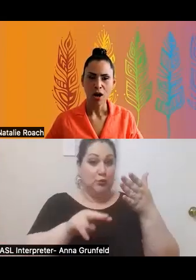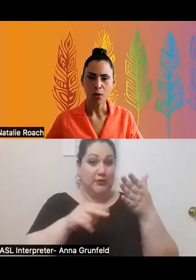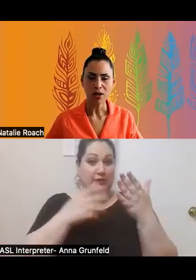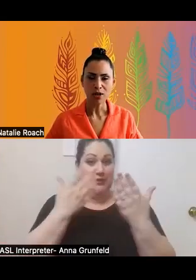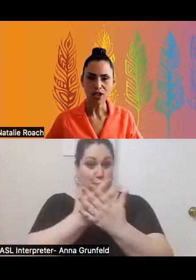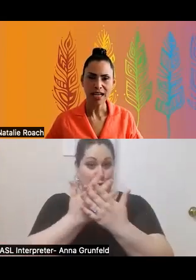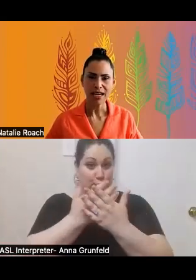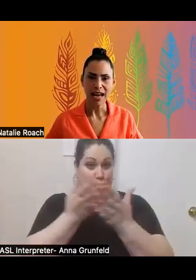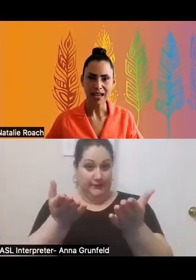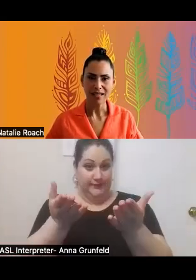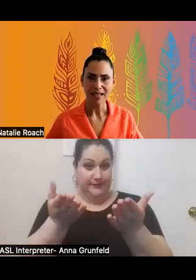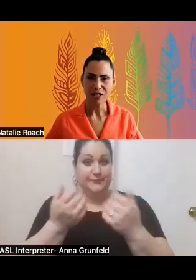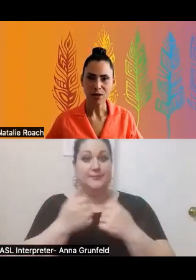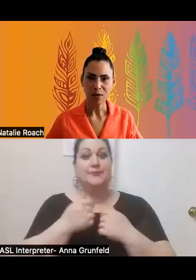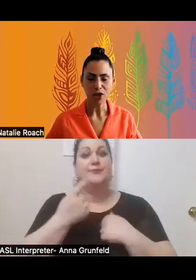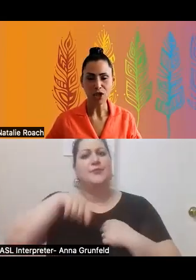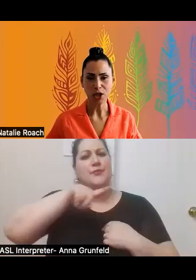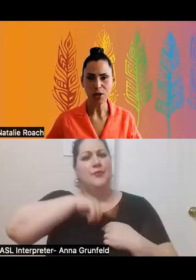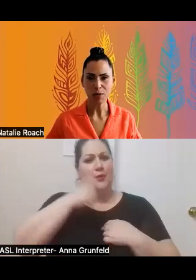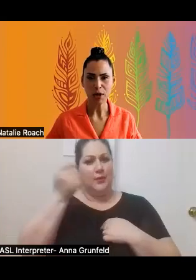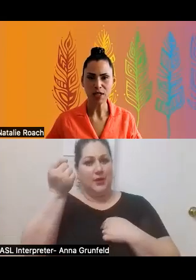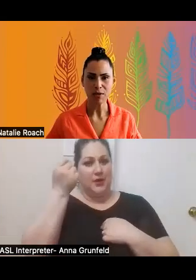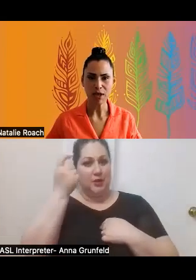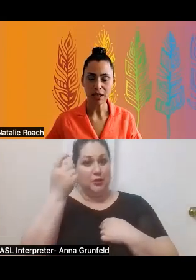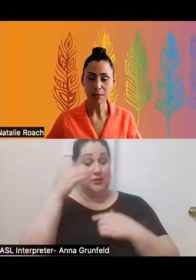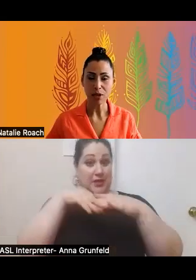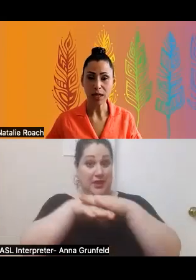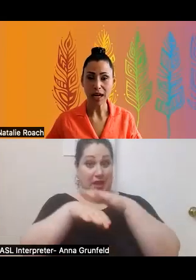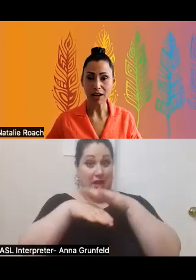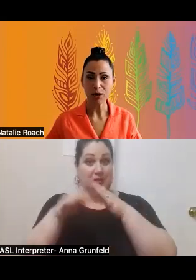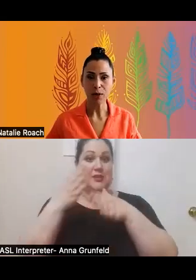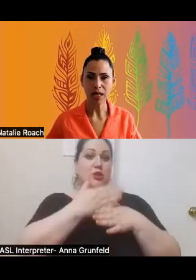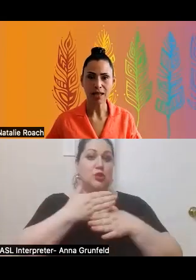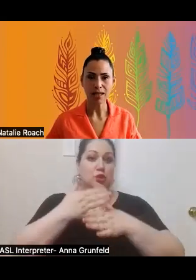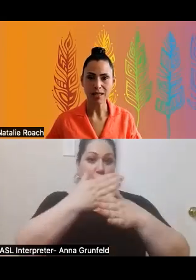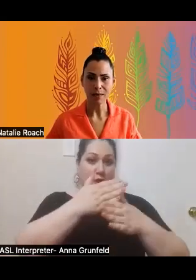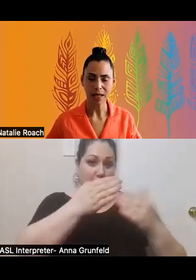We understand access to be a shared responsibility between everyone in this space.